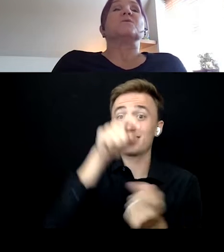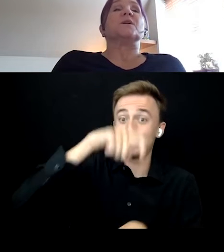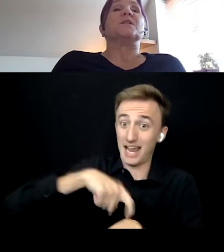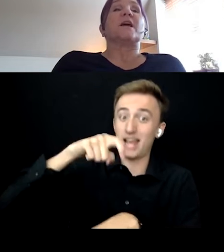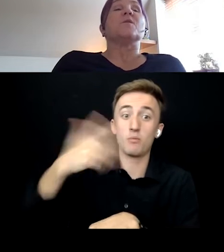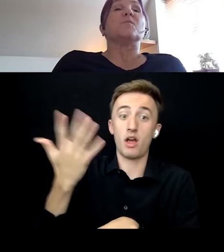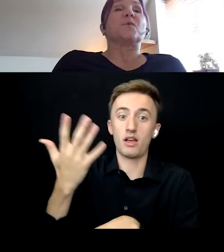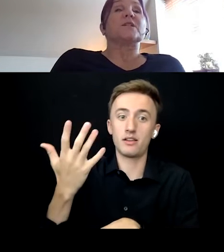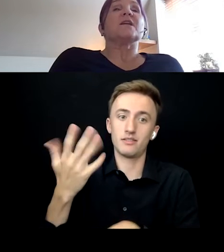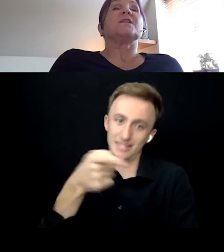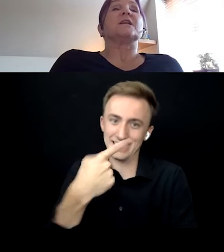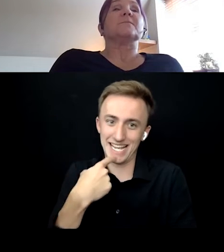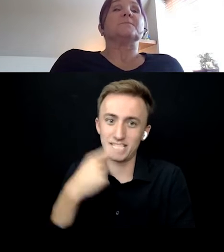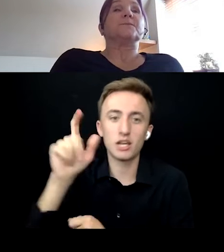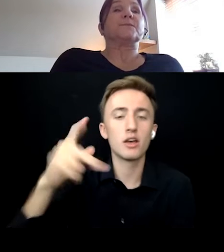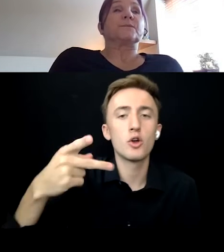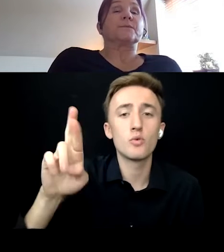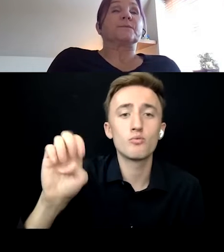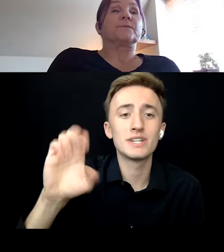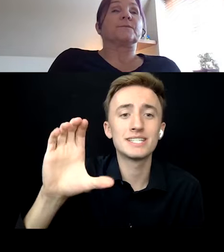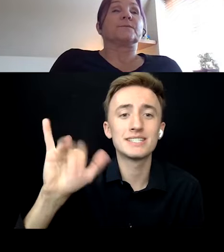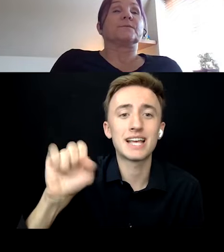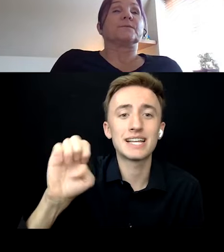the word say "precisely." >> At the third stroke